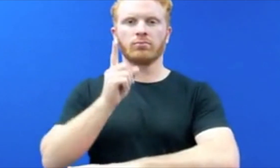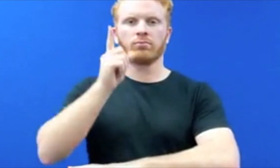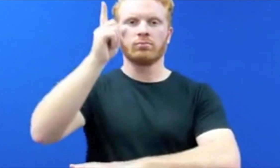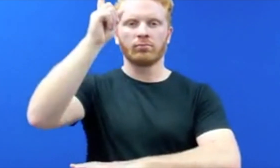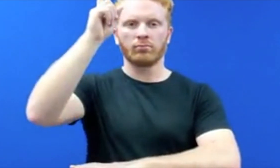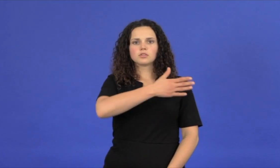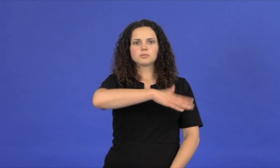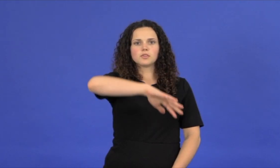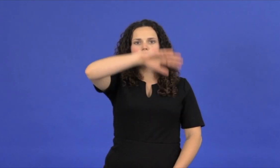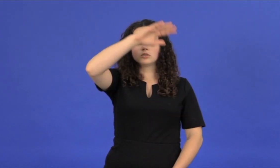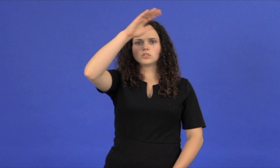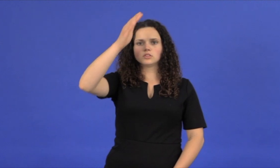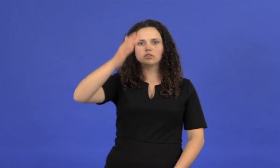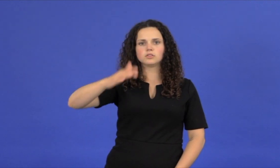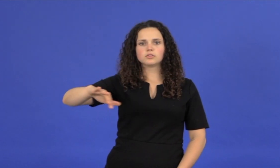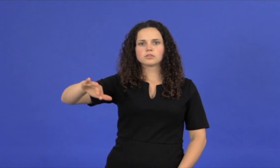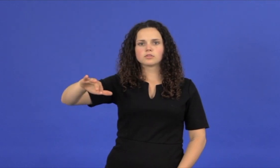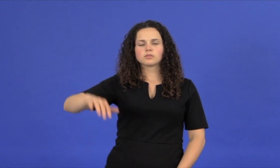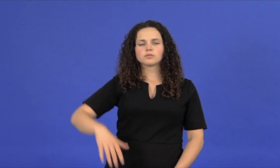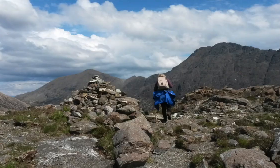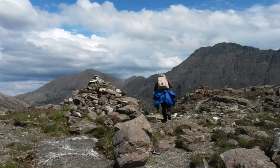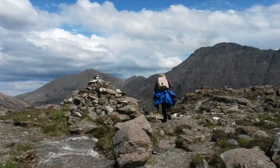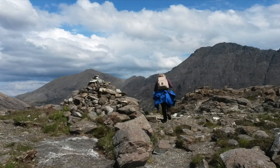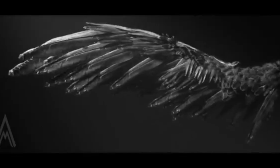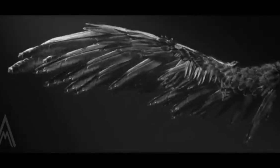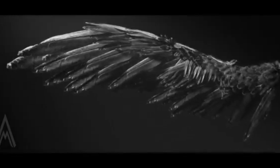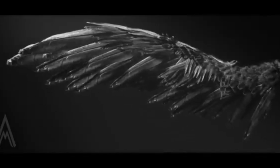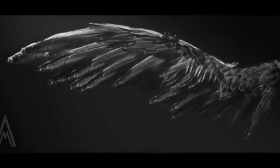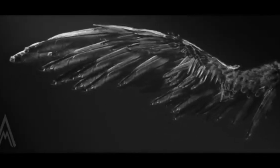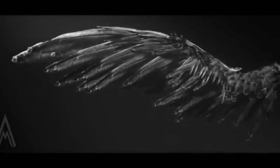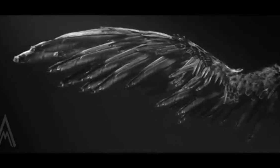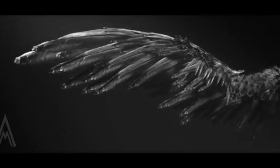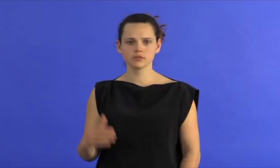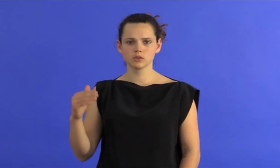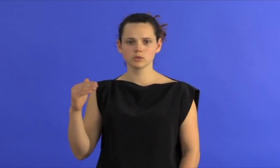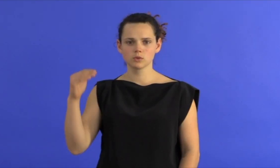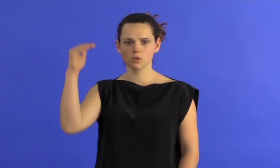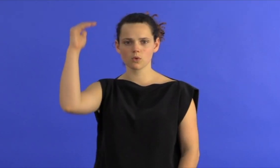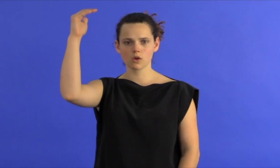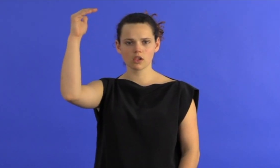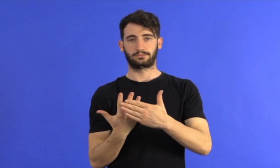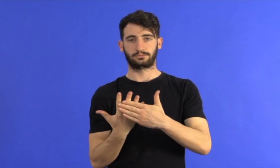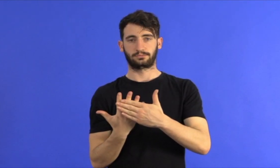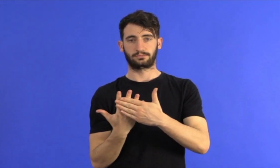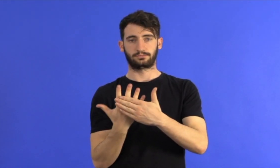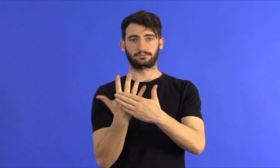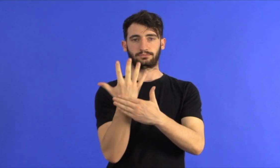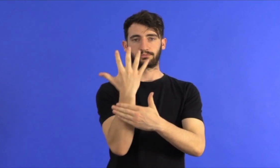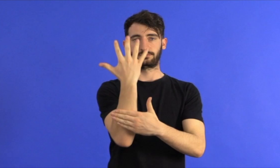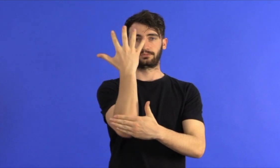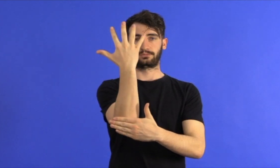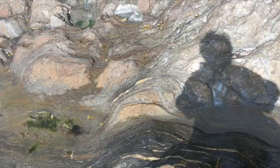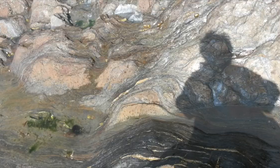I launched myself from mountains... and from the tallest trees...